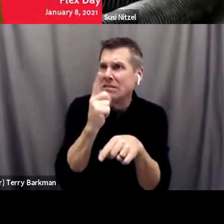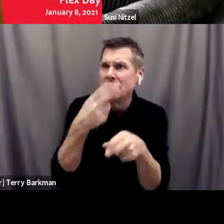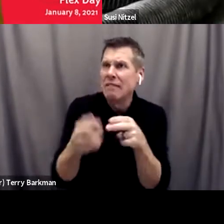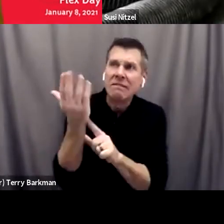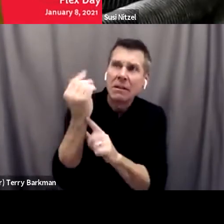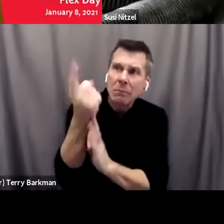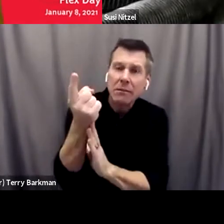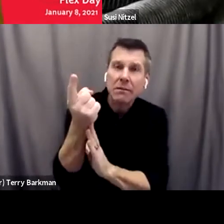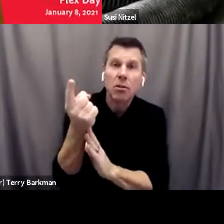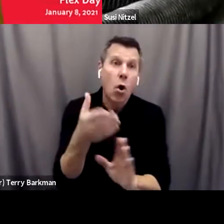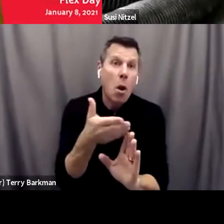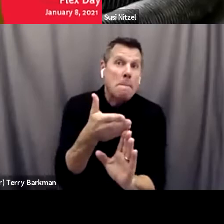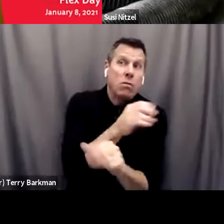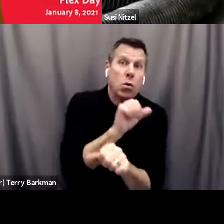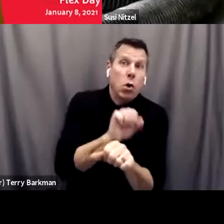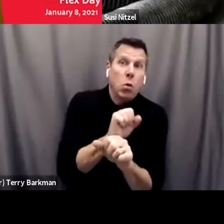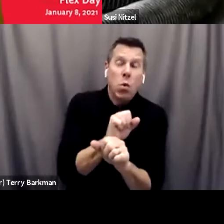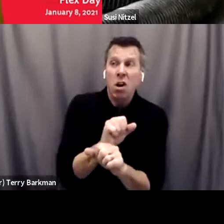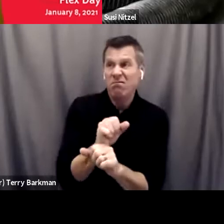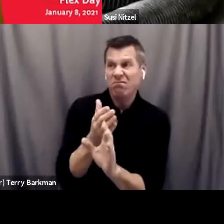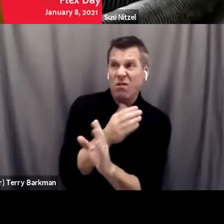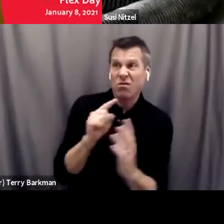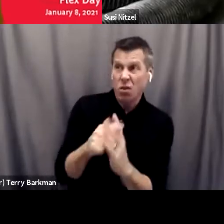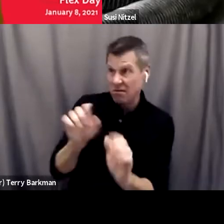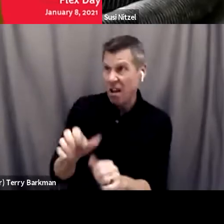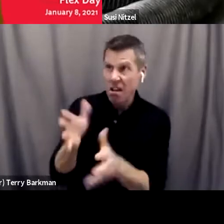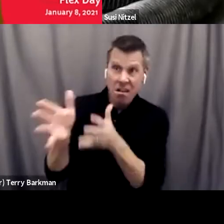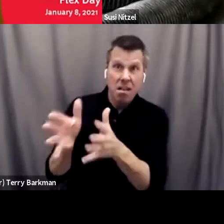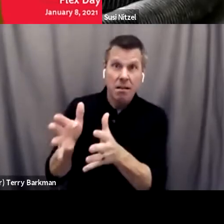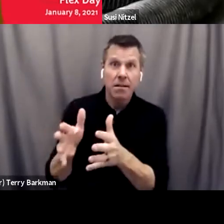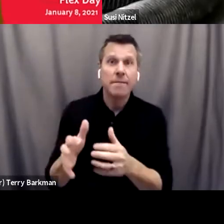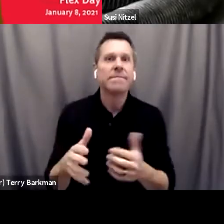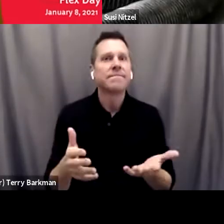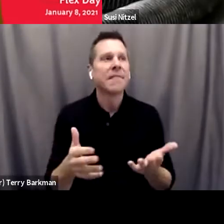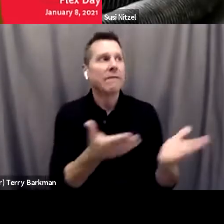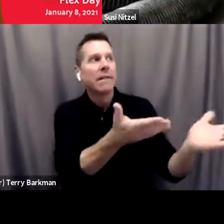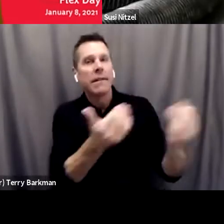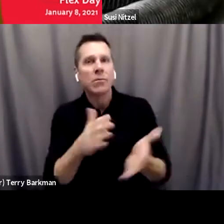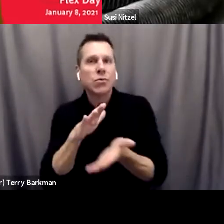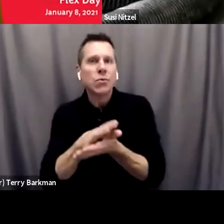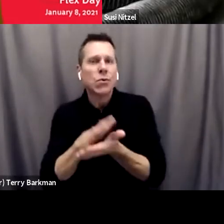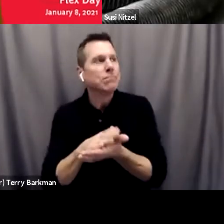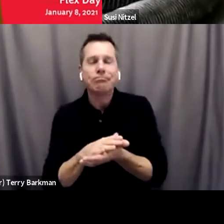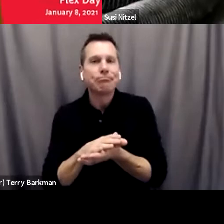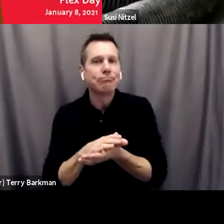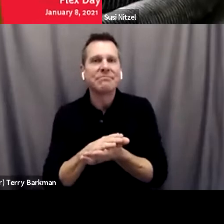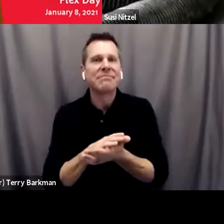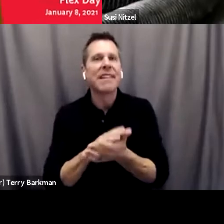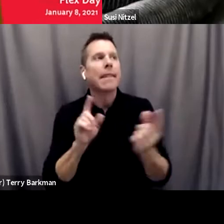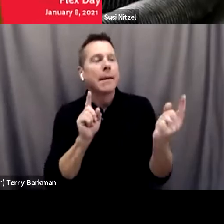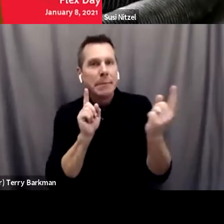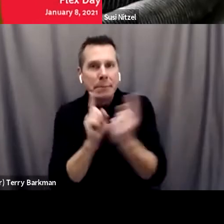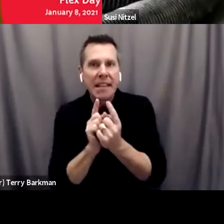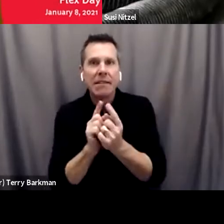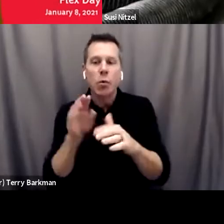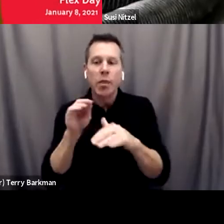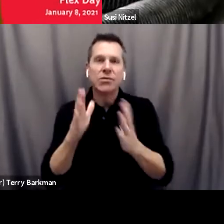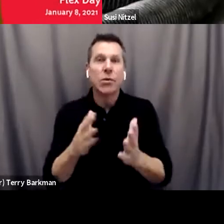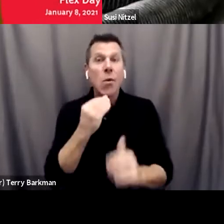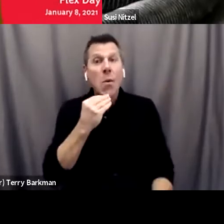work. And they don't have to come on campus. They can get their questions answered. They can meet with a counselor at home and be able